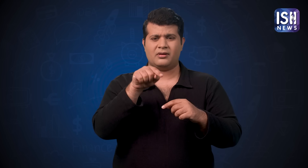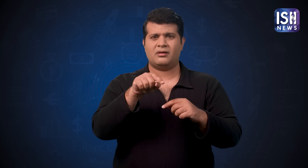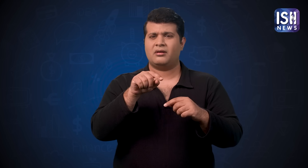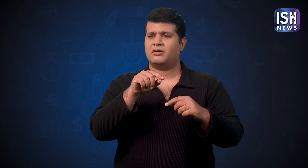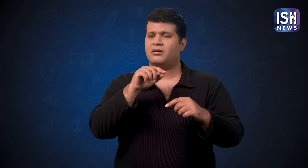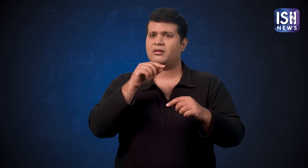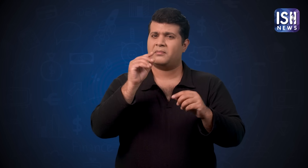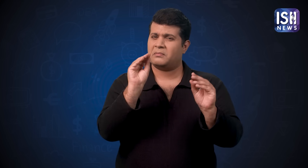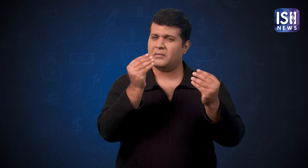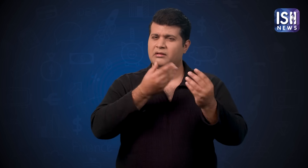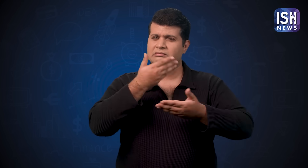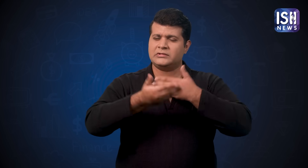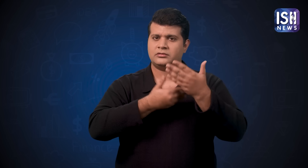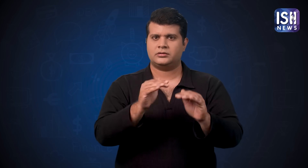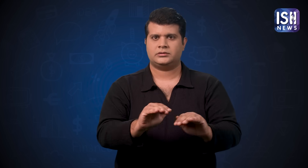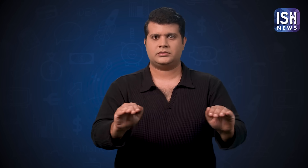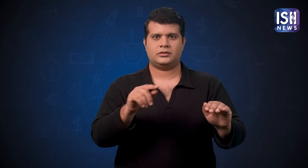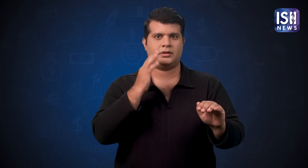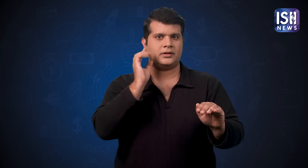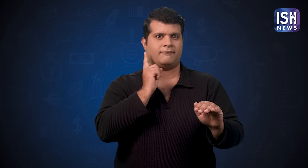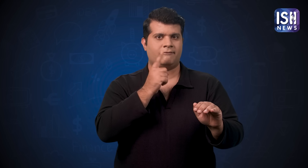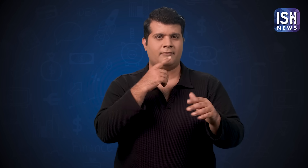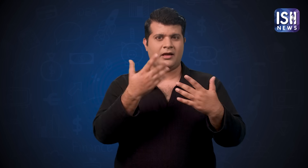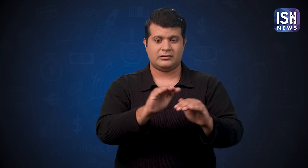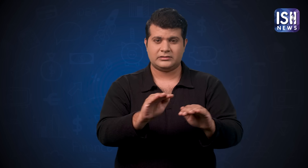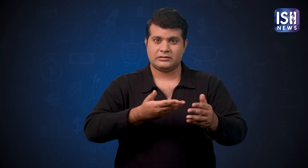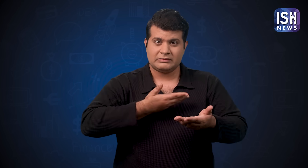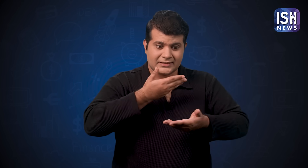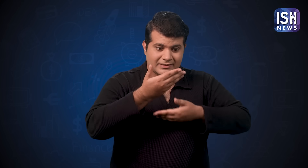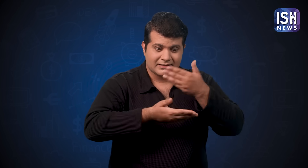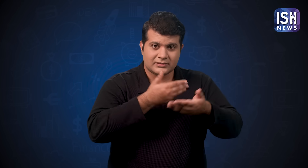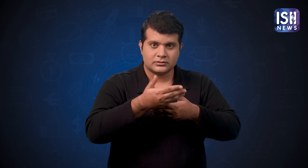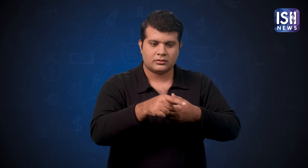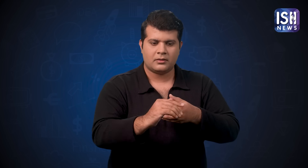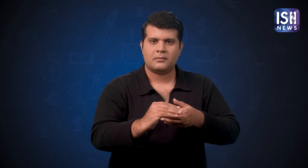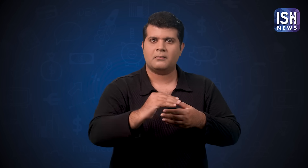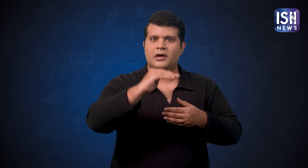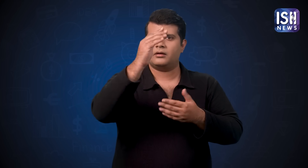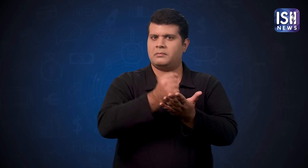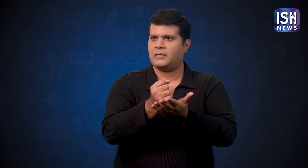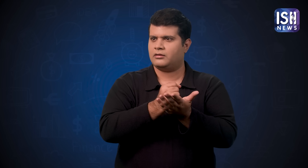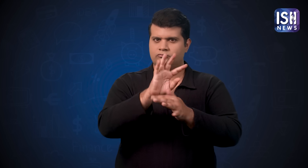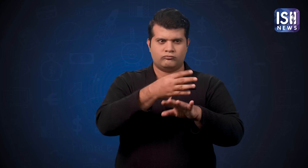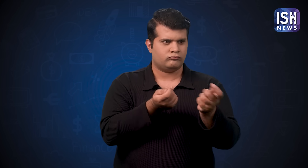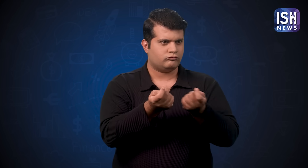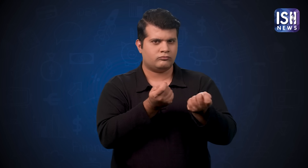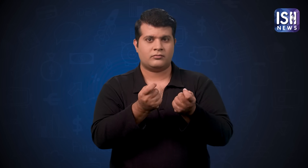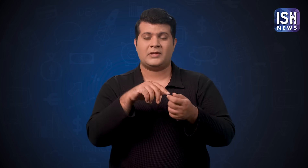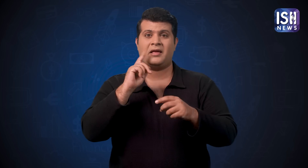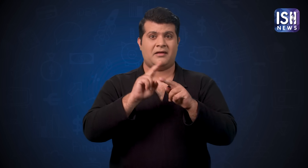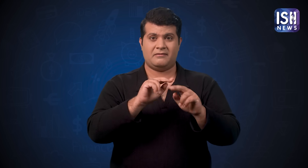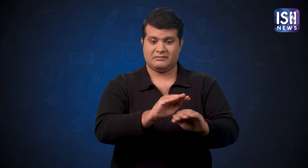Financial education should start young—especially for Deaf children, so they learn to manage money wisely.